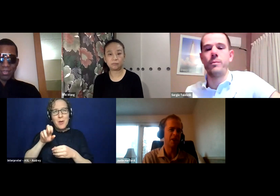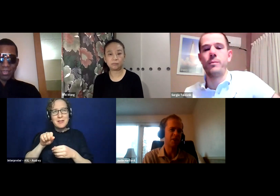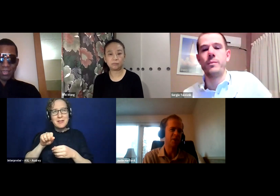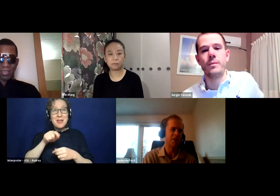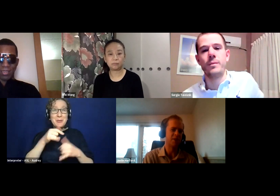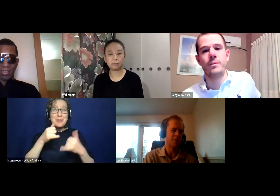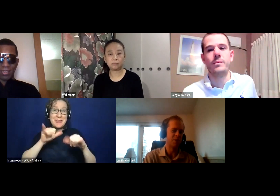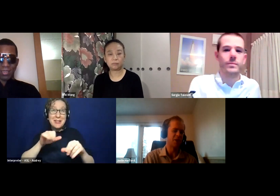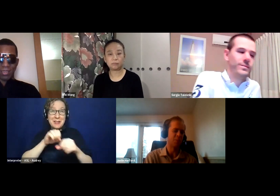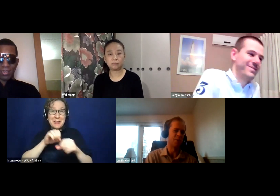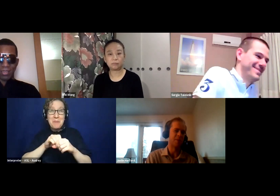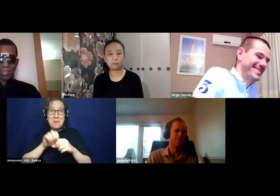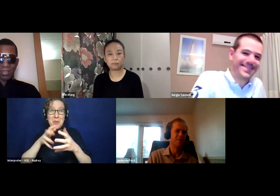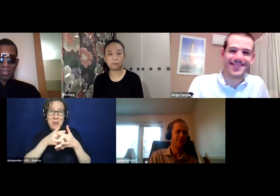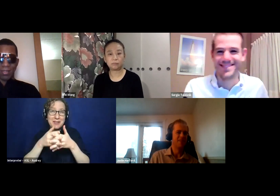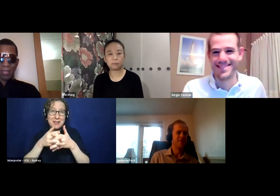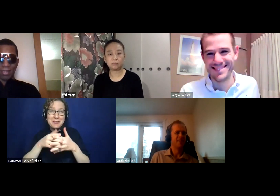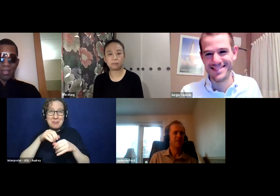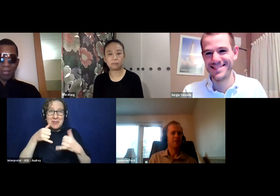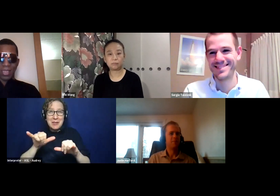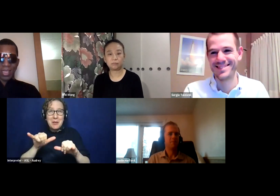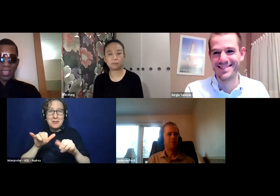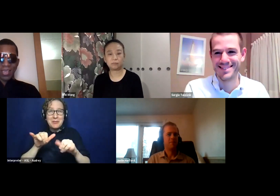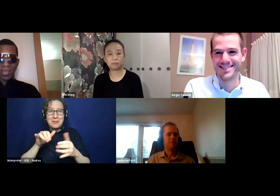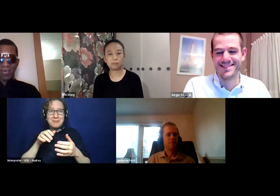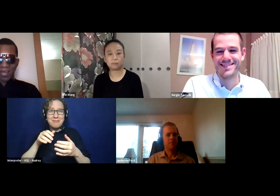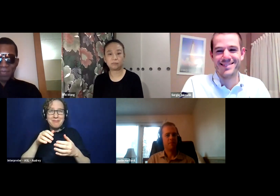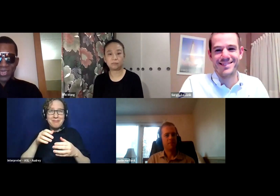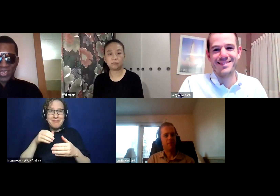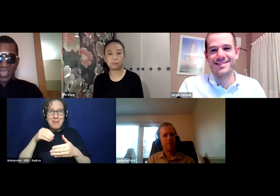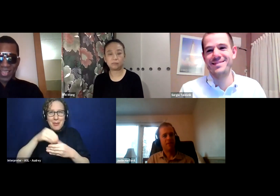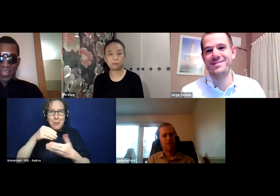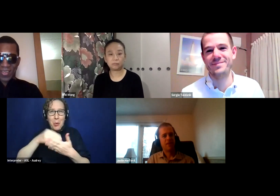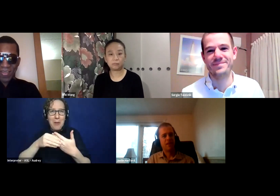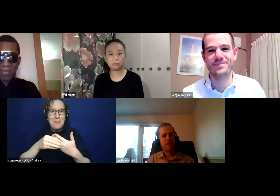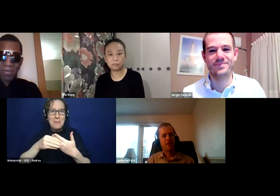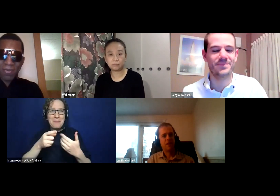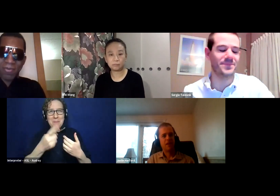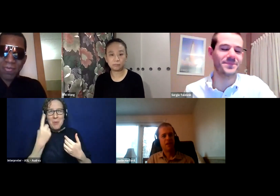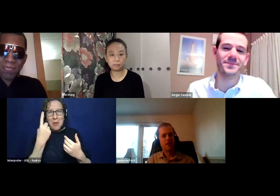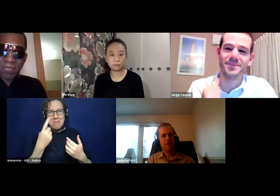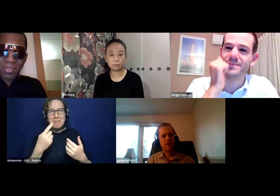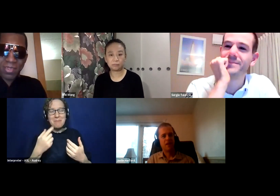actually still is completing your program. >> JUSTICE CHUKWU: